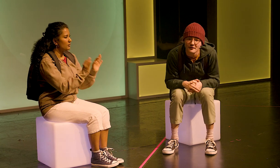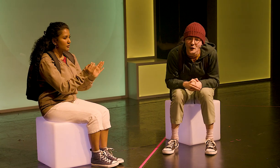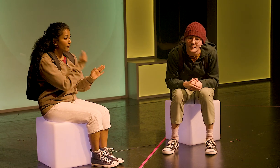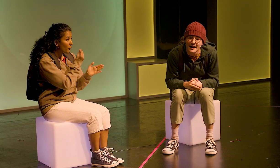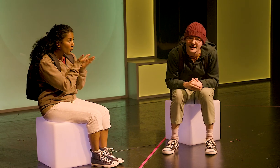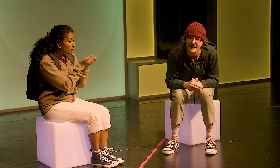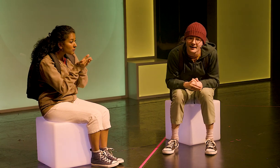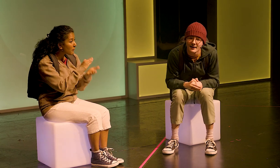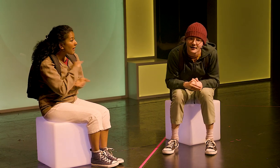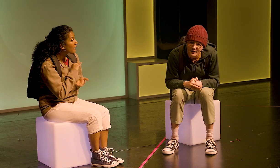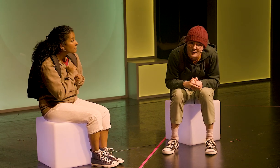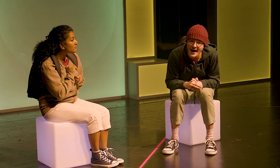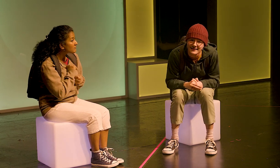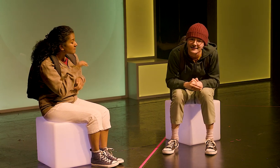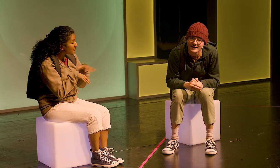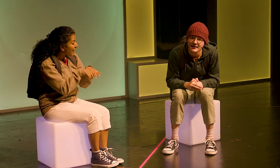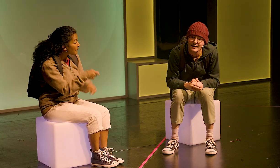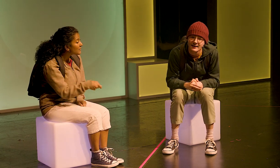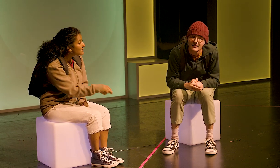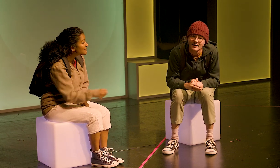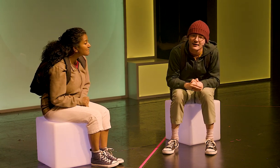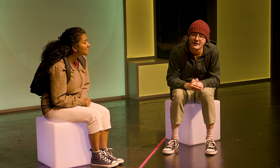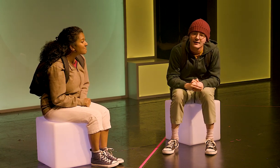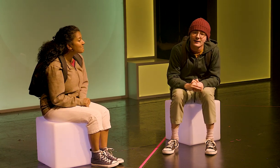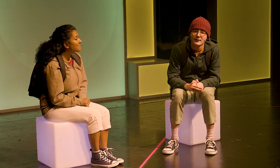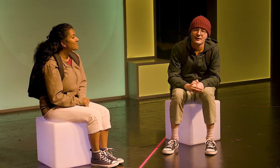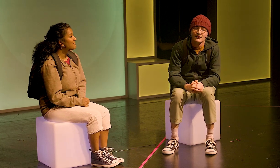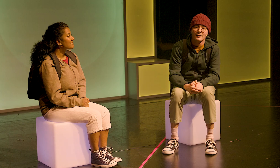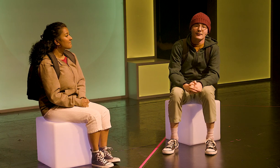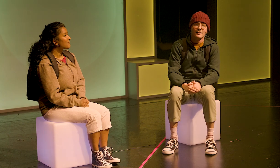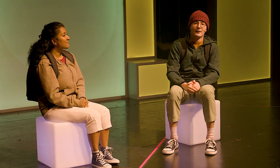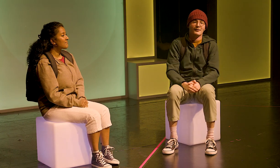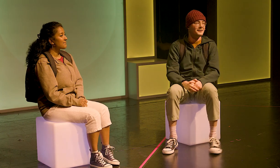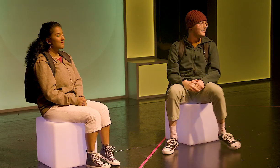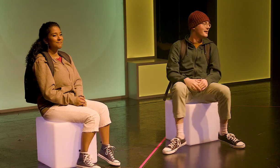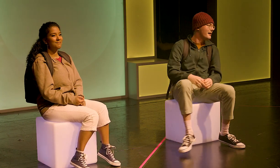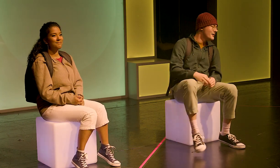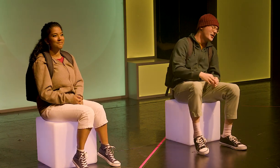foodbank for pets.'